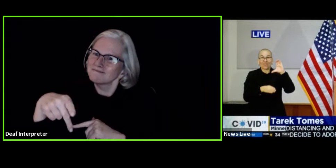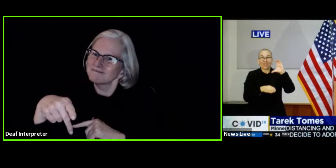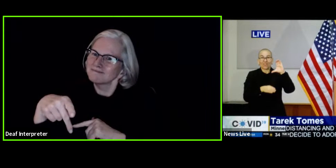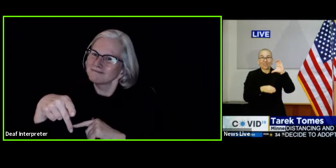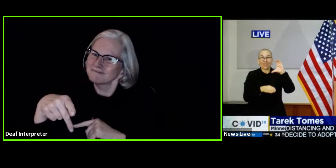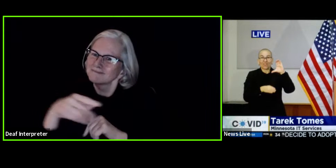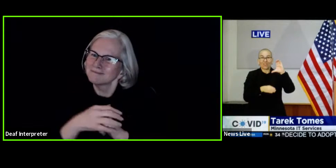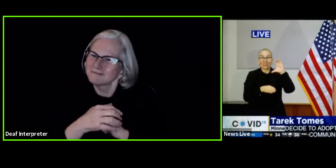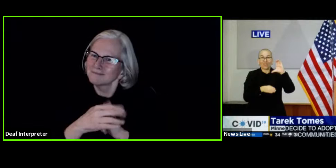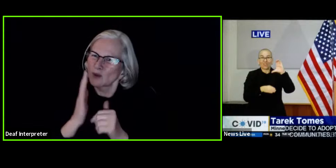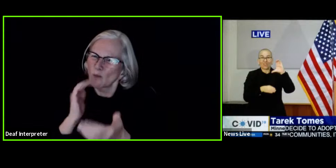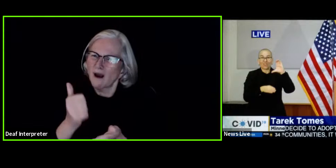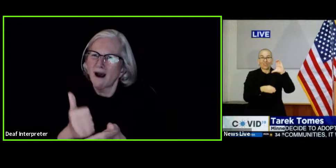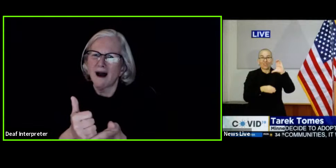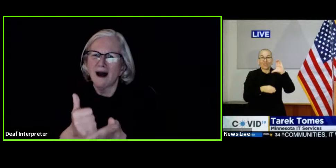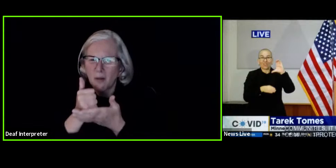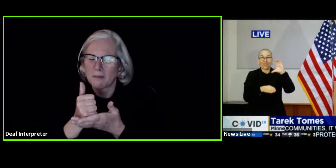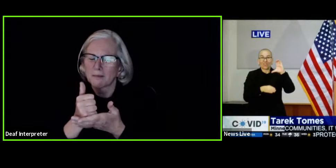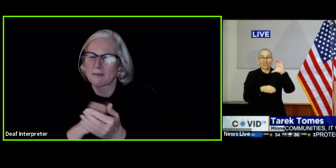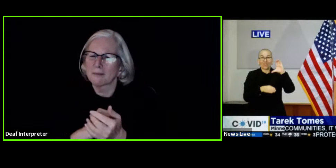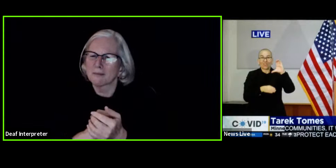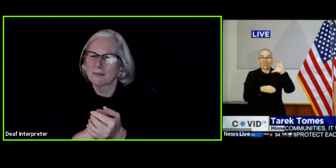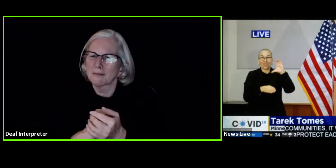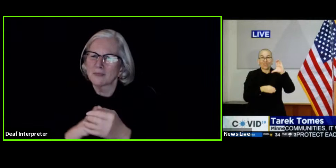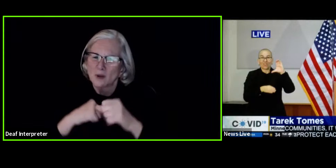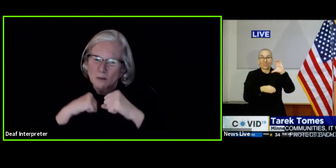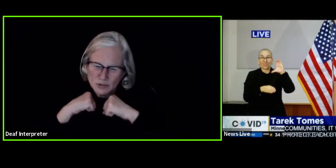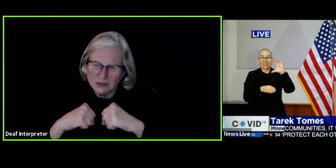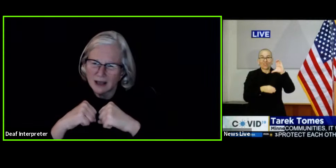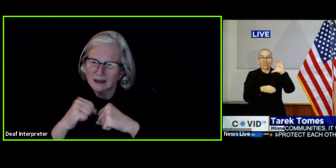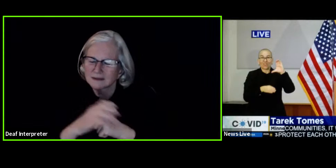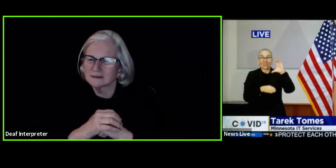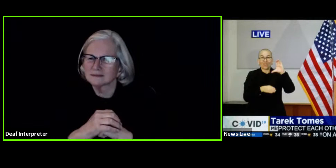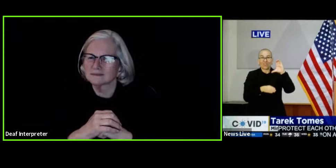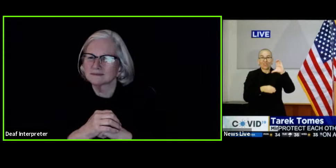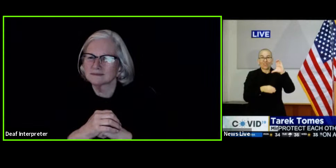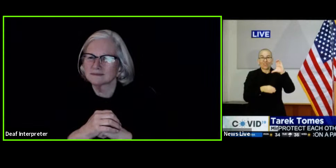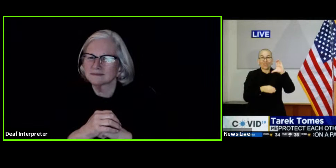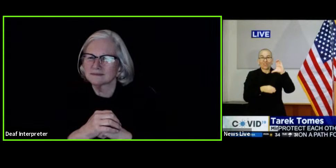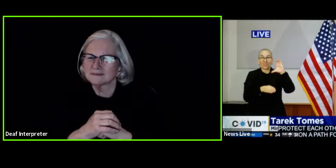A PATH FORWARD. EVERY LITTLE BIT THAT WE CAN DO TO PUT AN END TO THIS VIRUS IS SO IMPORTANT.